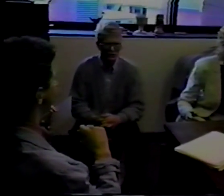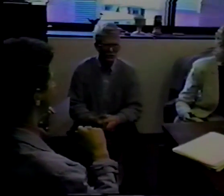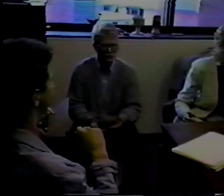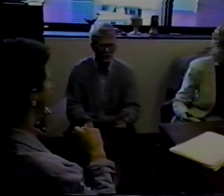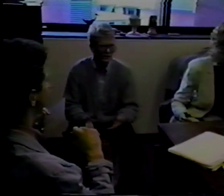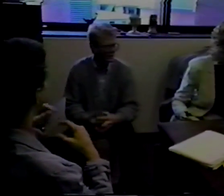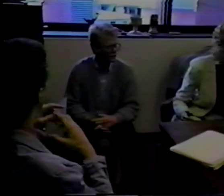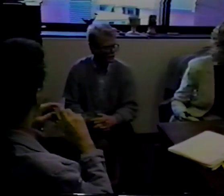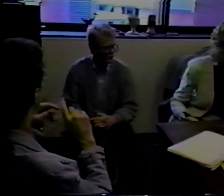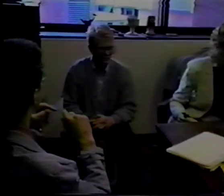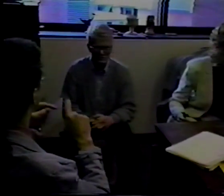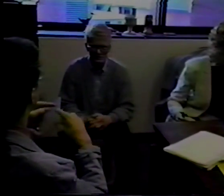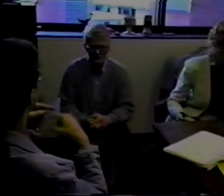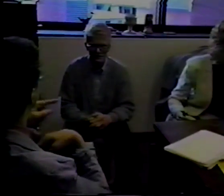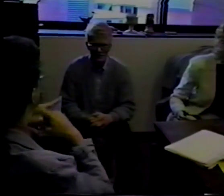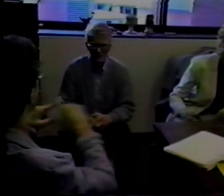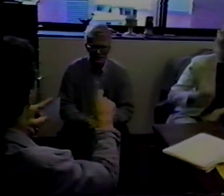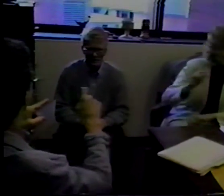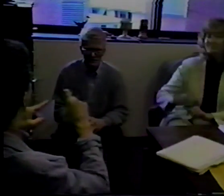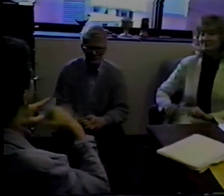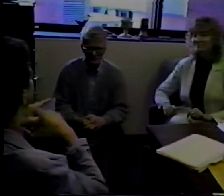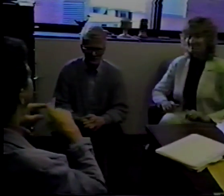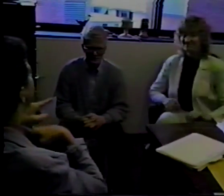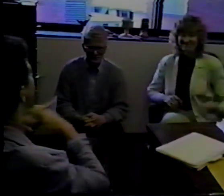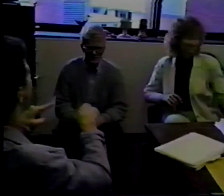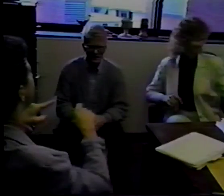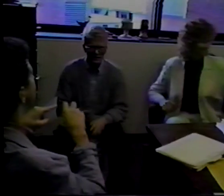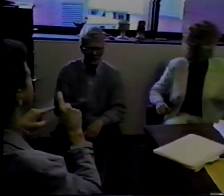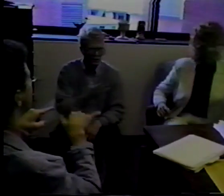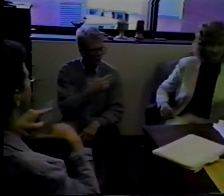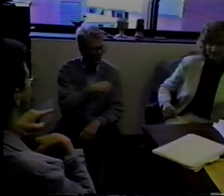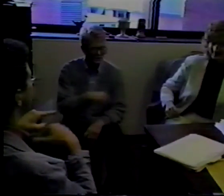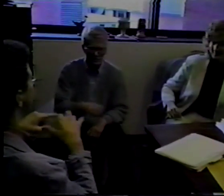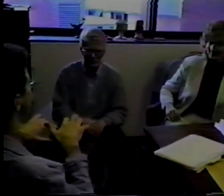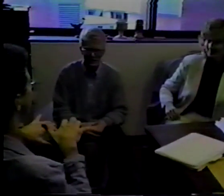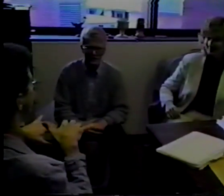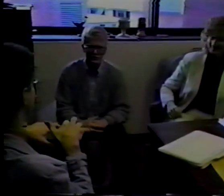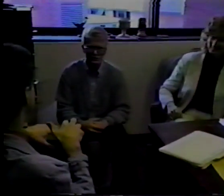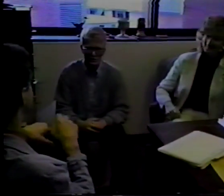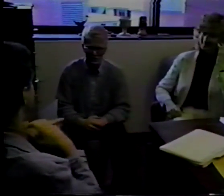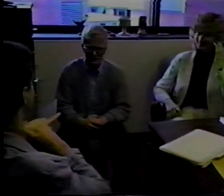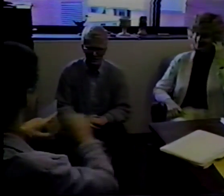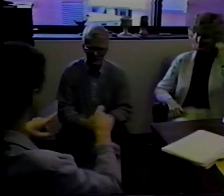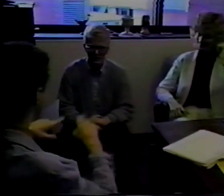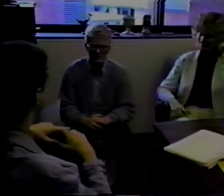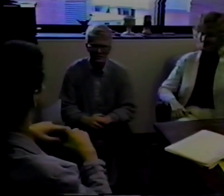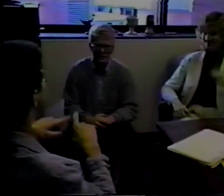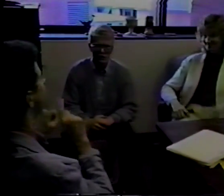Yeah, um, is it when you wait for the tone? That whole concept with the answering machine